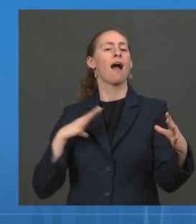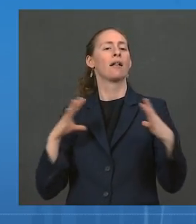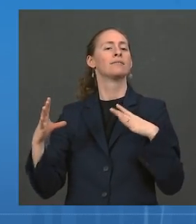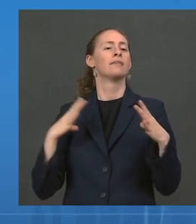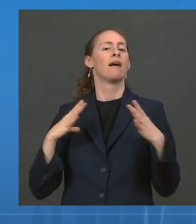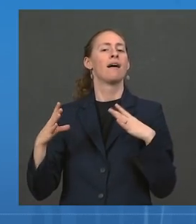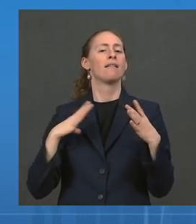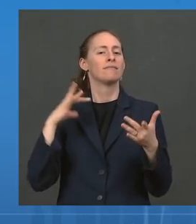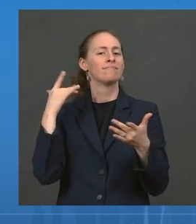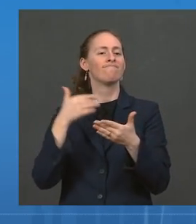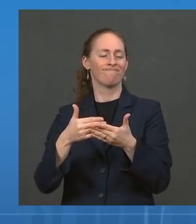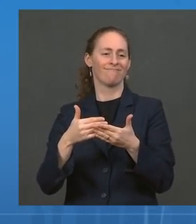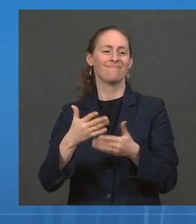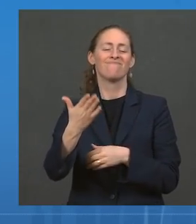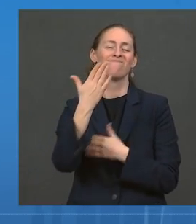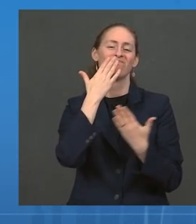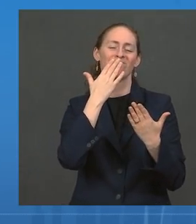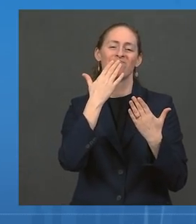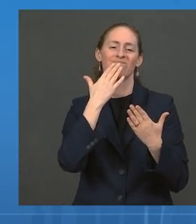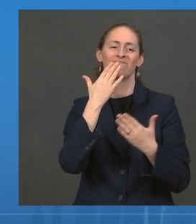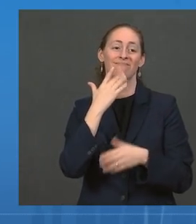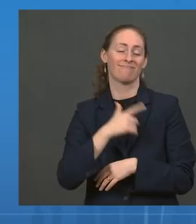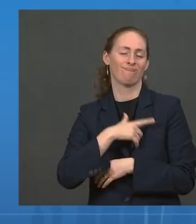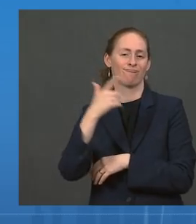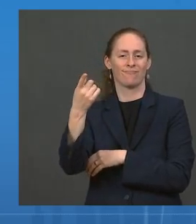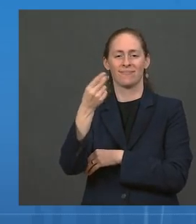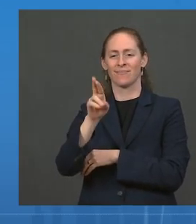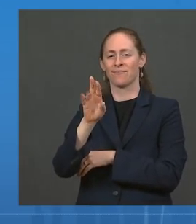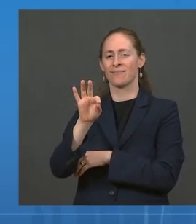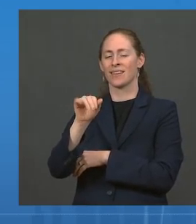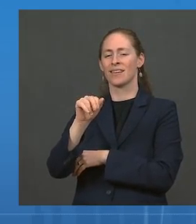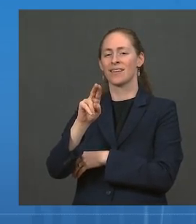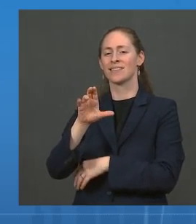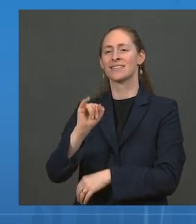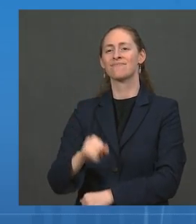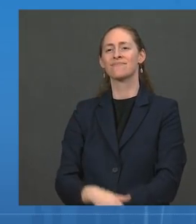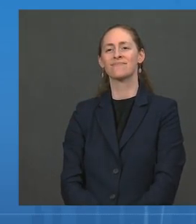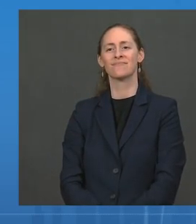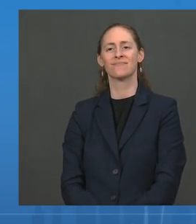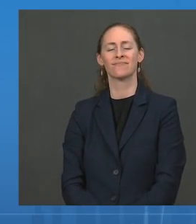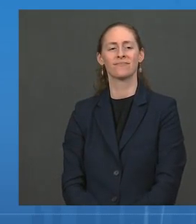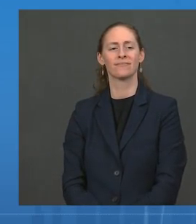Thank you. I'll now turn it over to Dr. Fauci. Dr. Fauci: Thank you very much, Dr. Walensky.